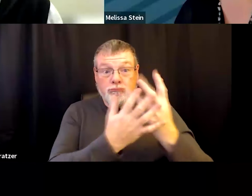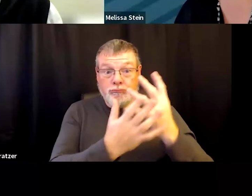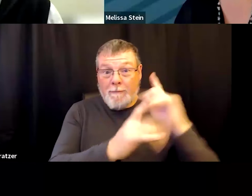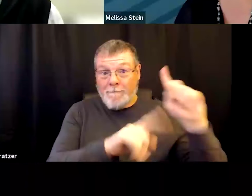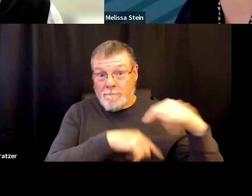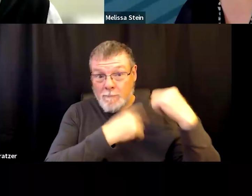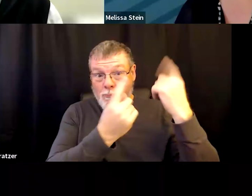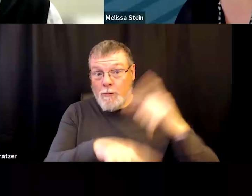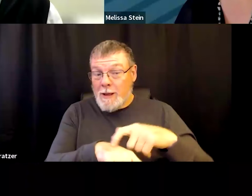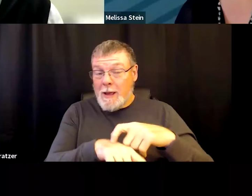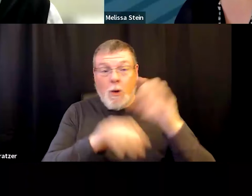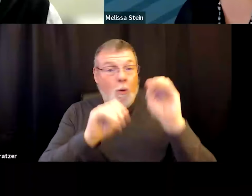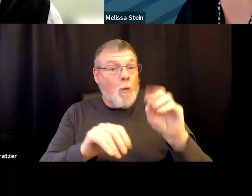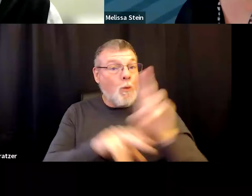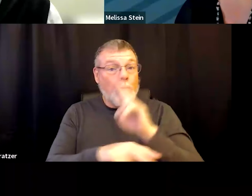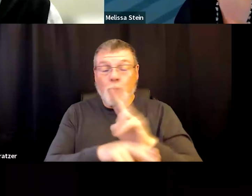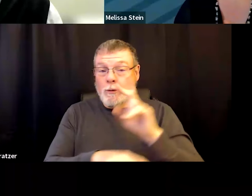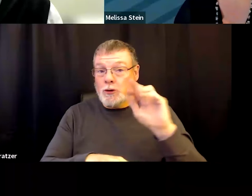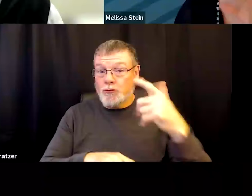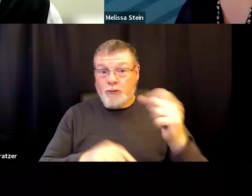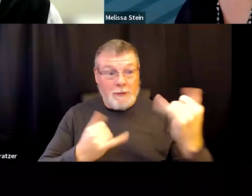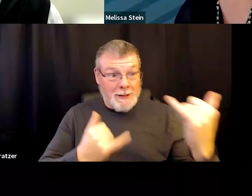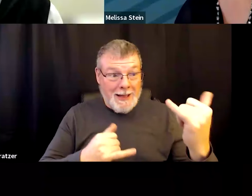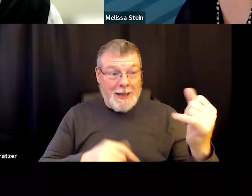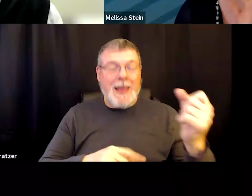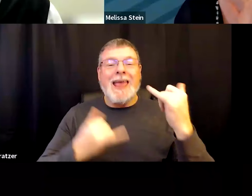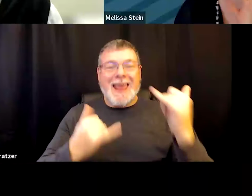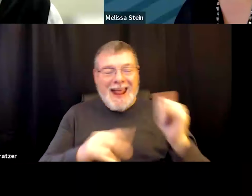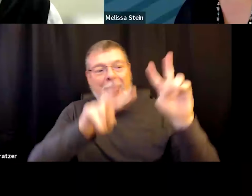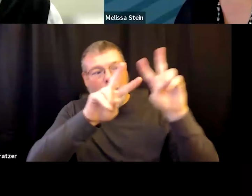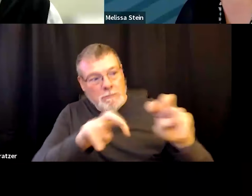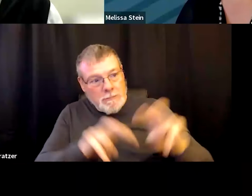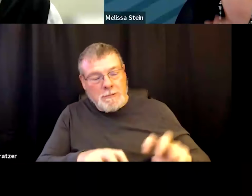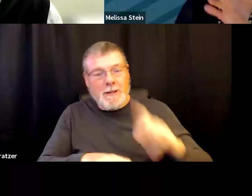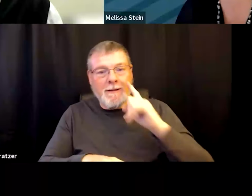haven't used substances in a while, but now they're being assessed for a substance use disorder